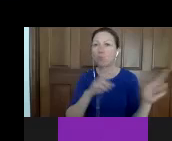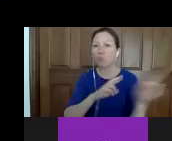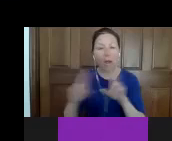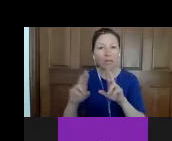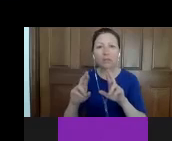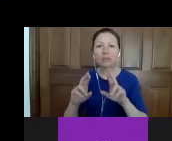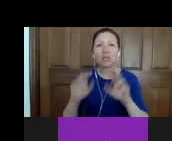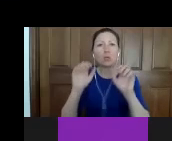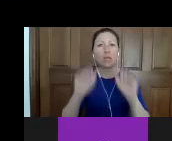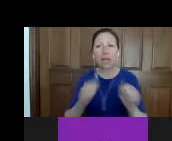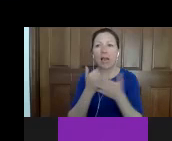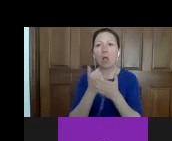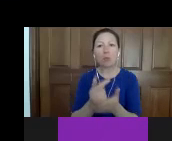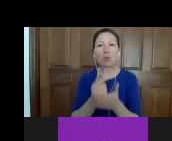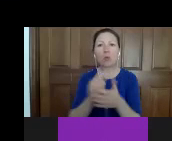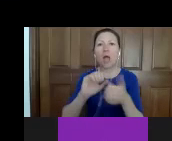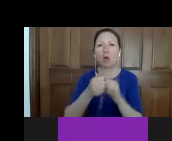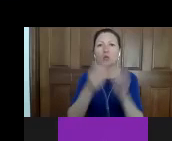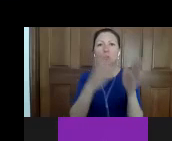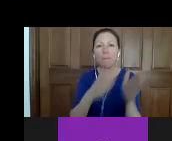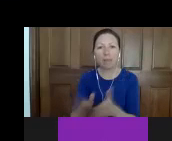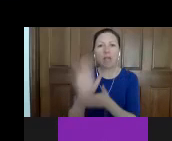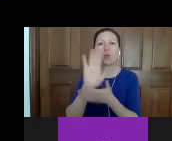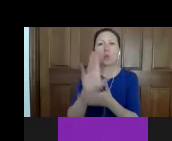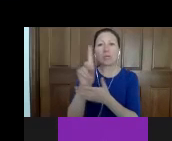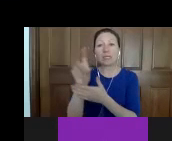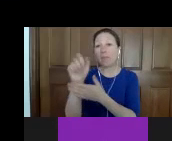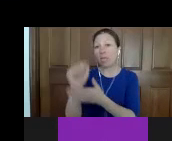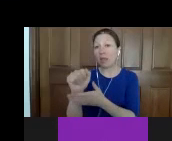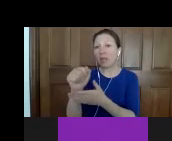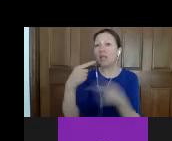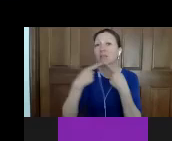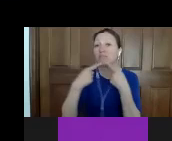job how to plan your disability disclosure, how should you approach an interview, how